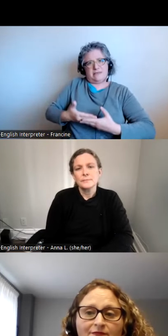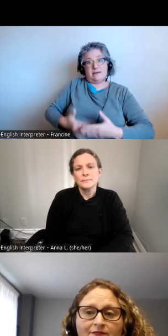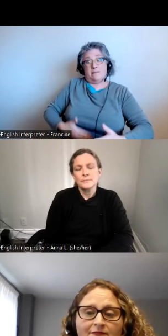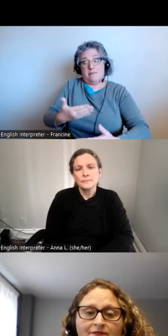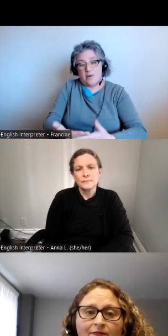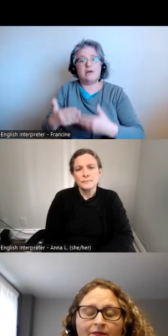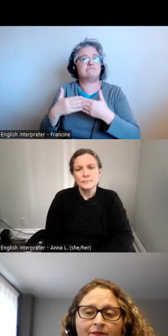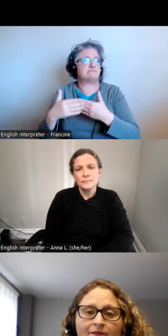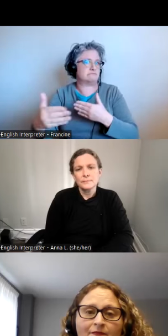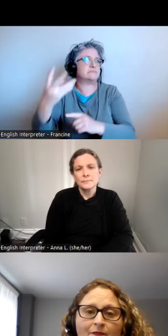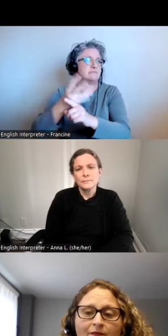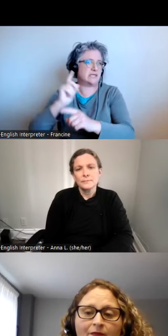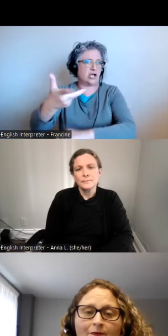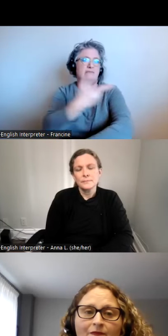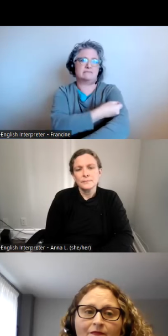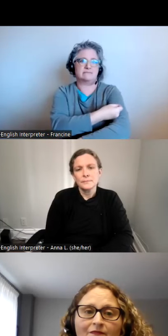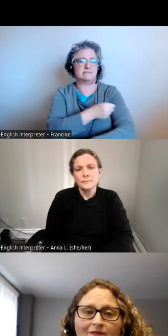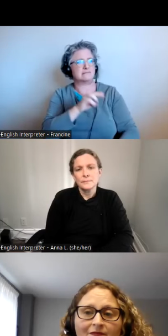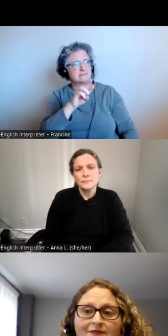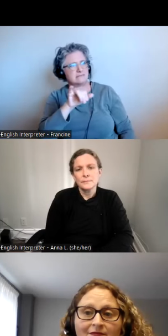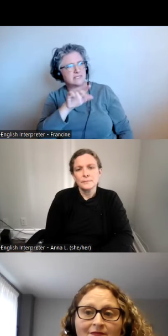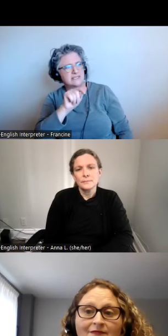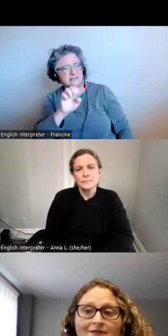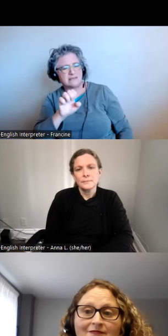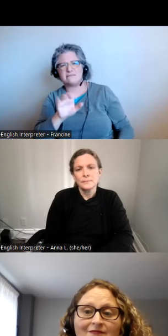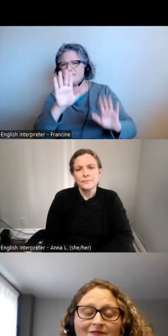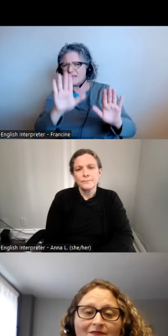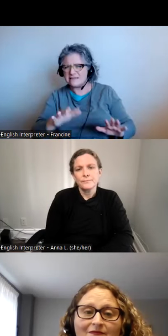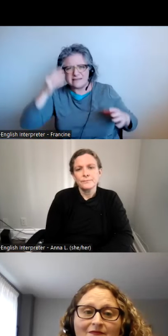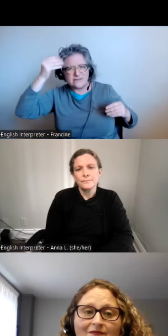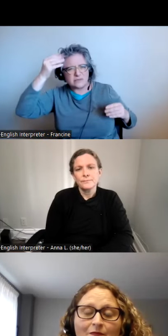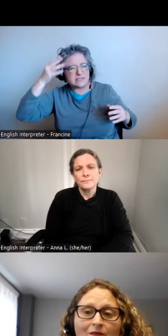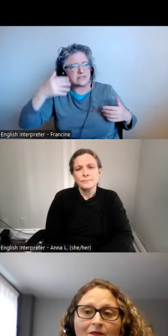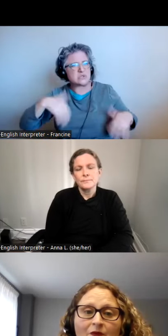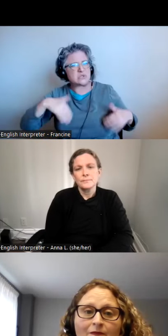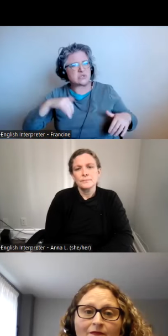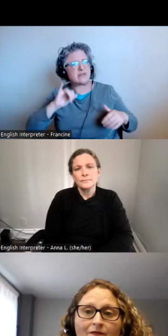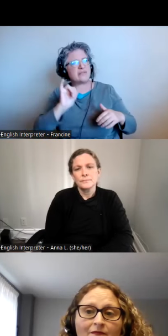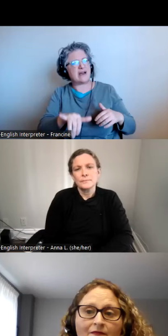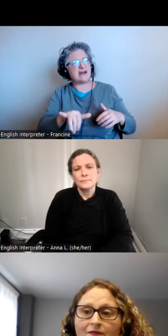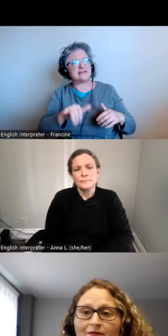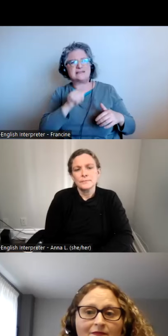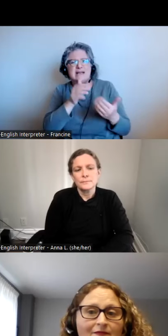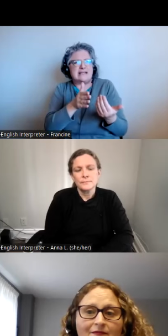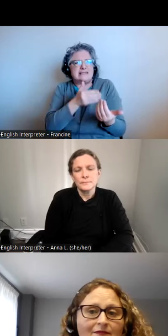pregnancy. It's a really great time to give your baby some protection at birth.